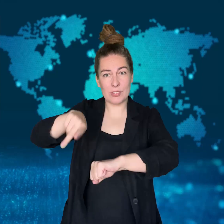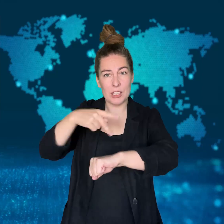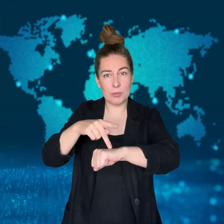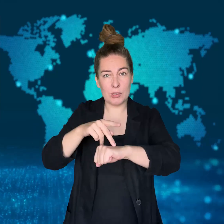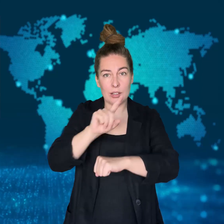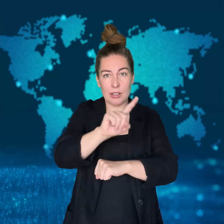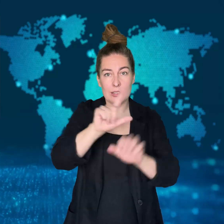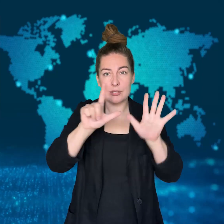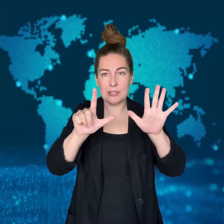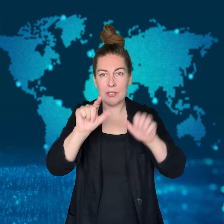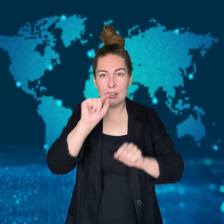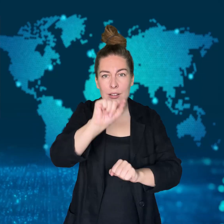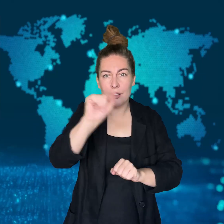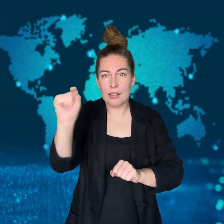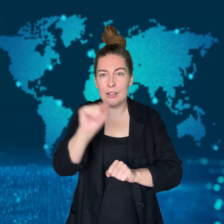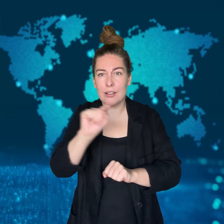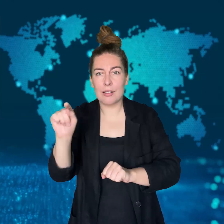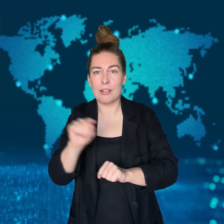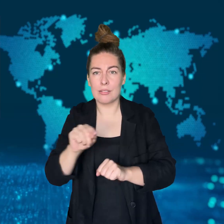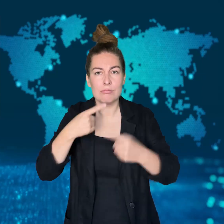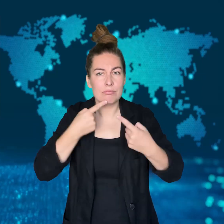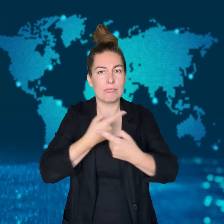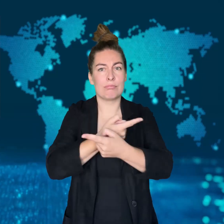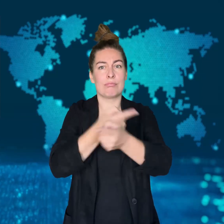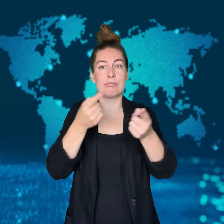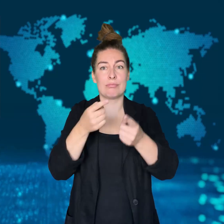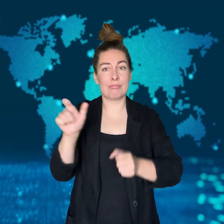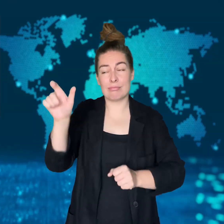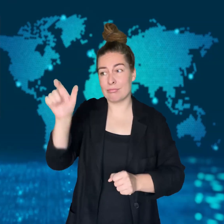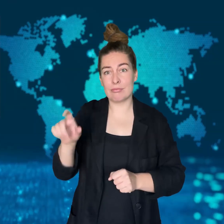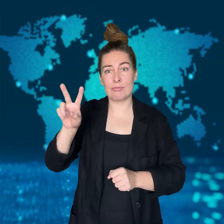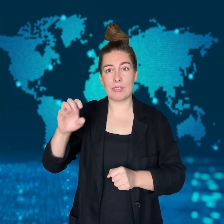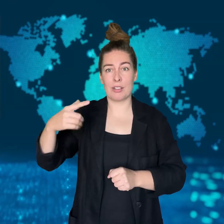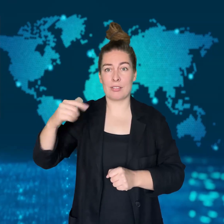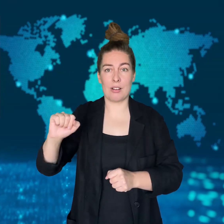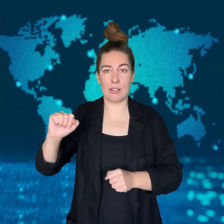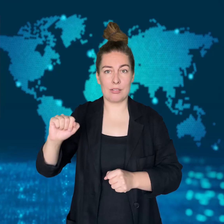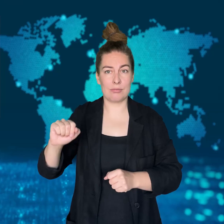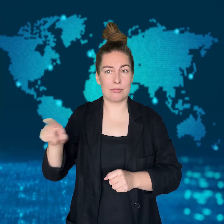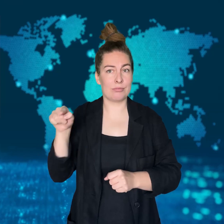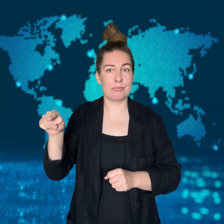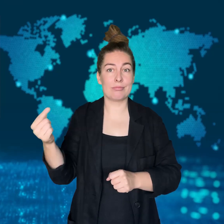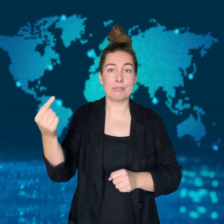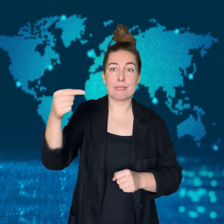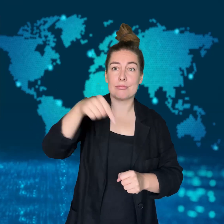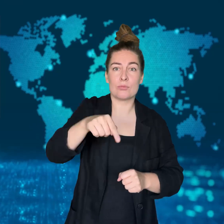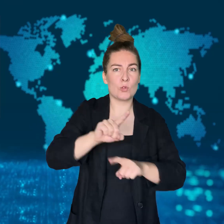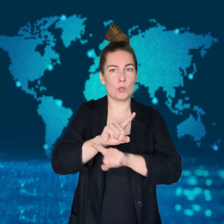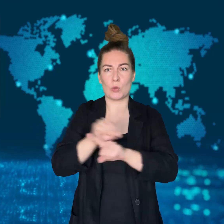17 parts of the country responded by declaring Vega a "persona non grata,"